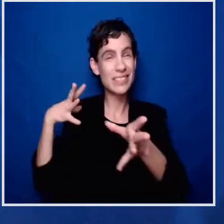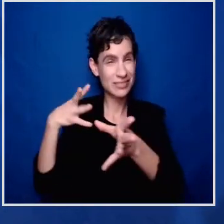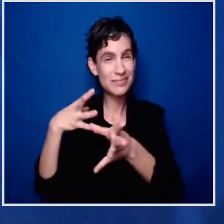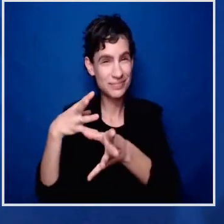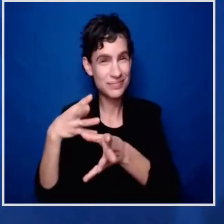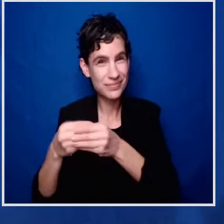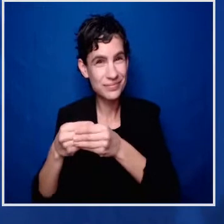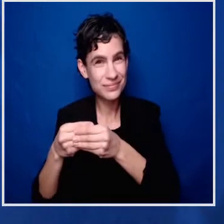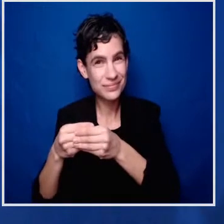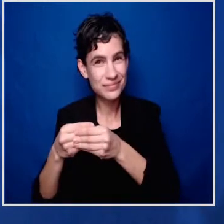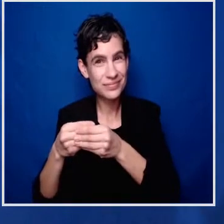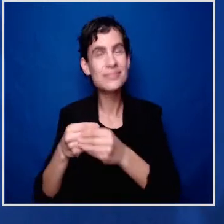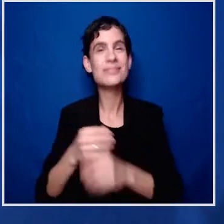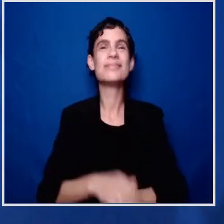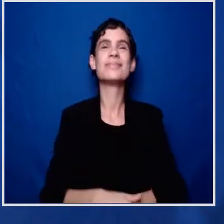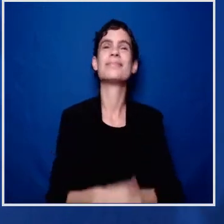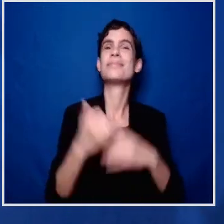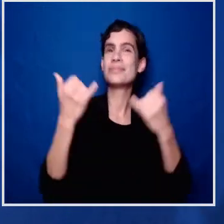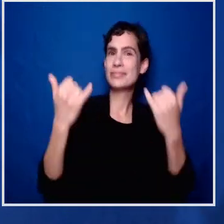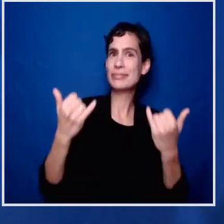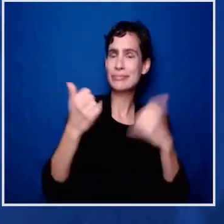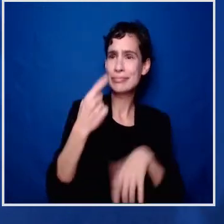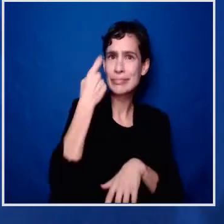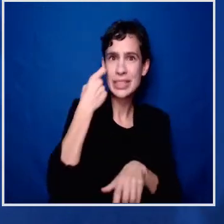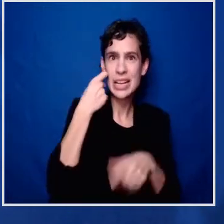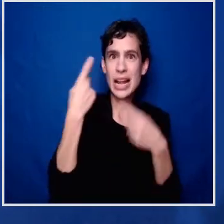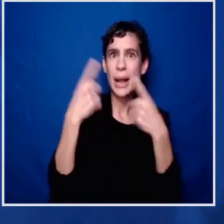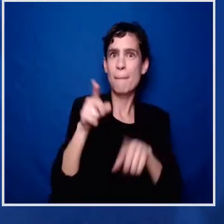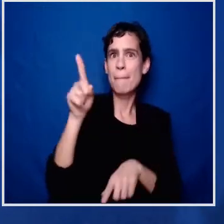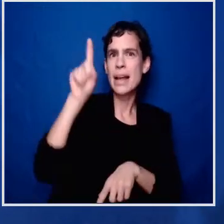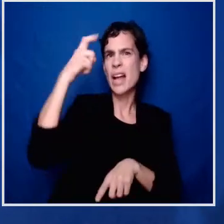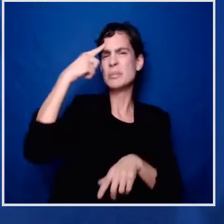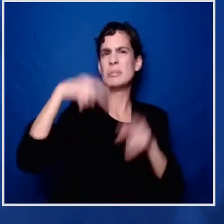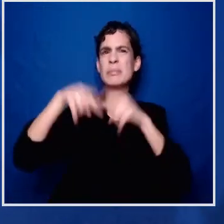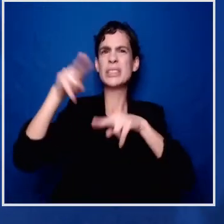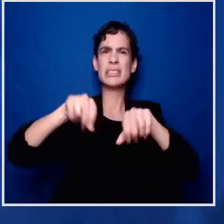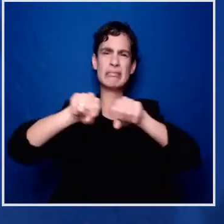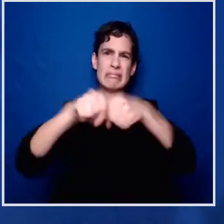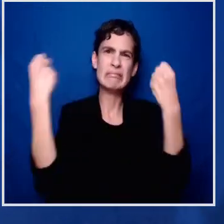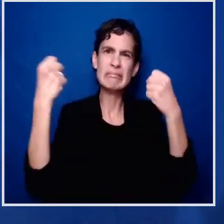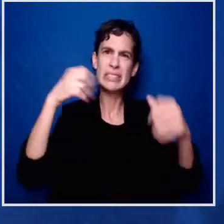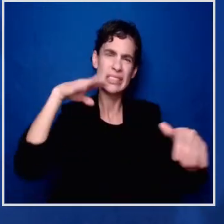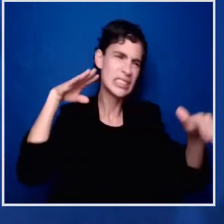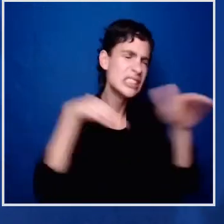HONOR HIS LEGACY OF SERVICE. IN THE WAKE OF A HORRIFIC